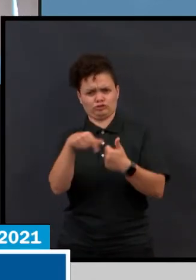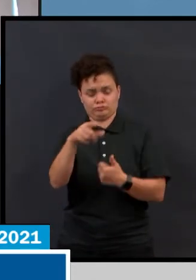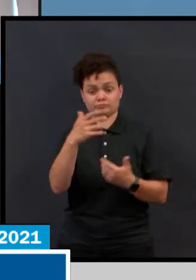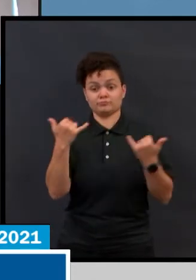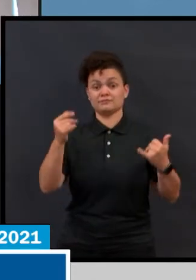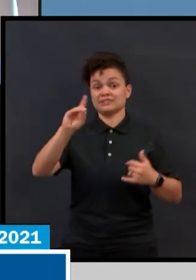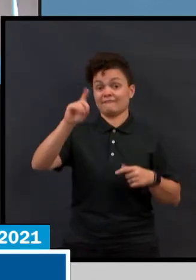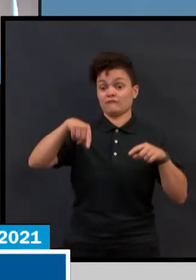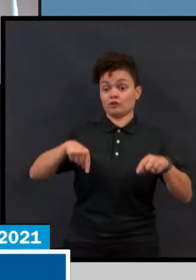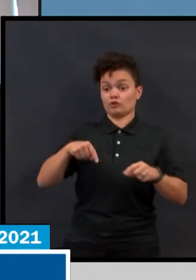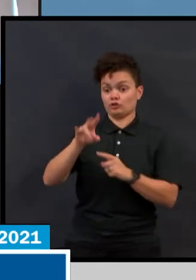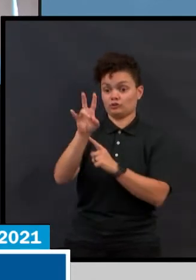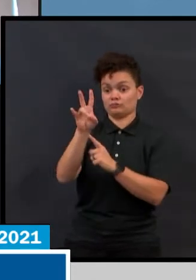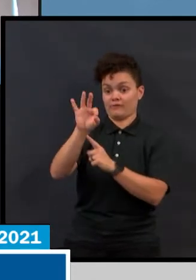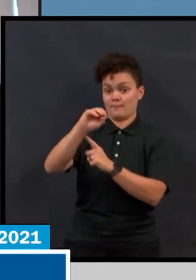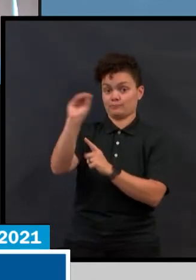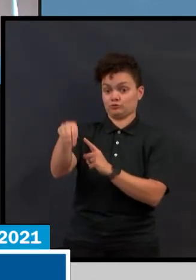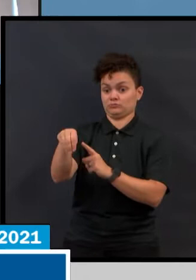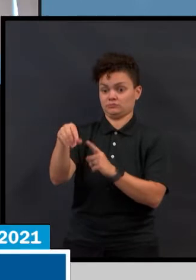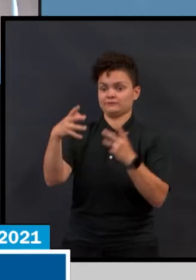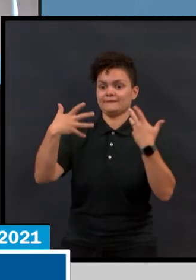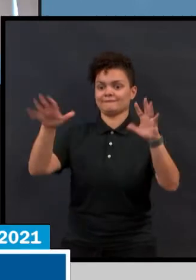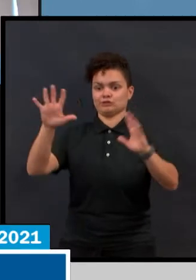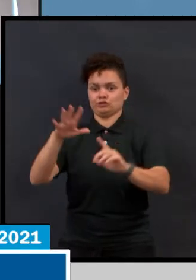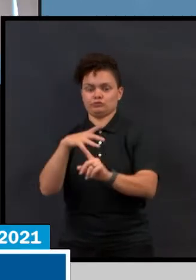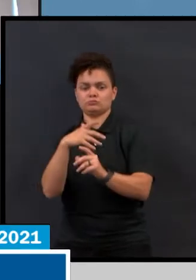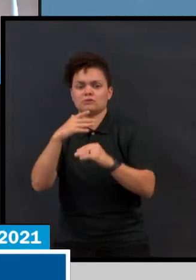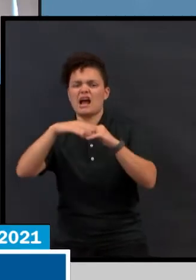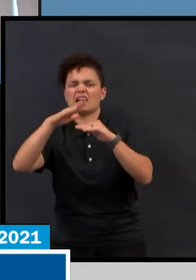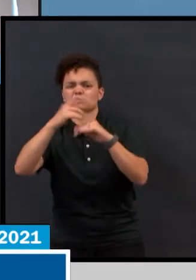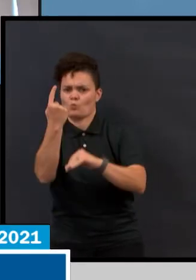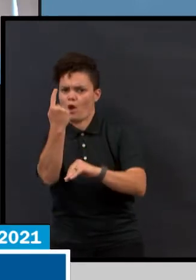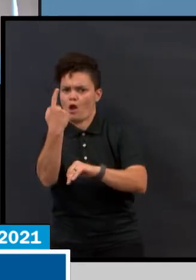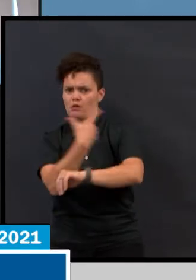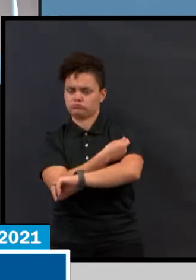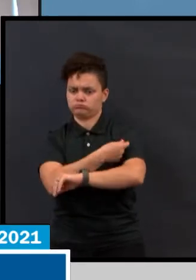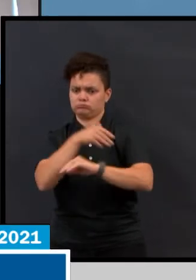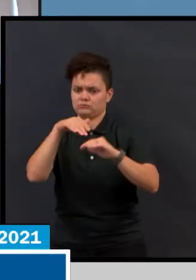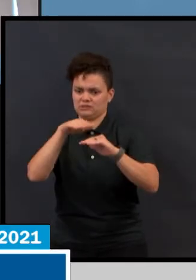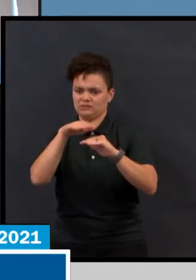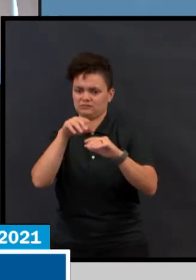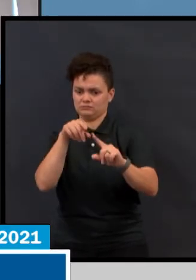of the population who have received at least one dose if you got one dose and it was j you're good